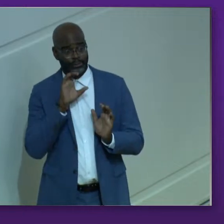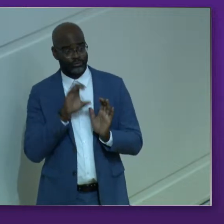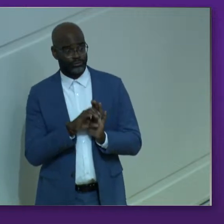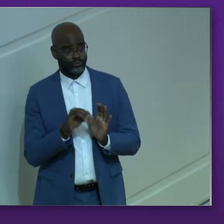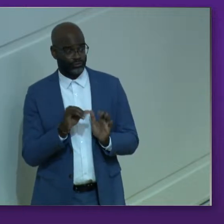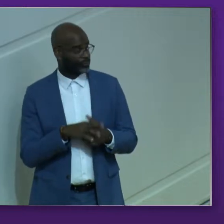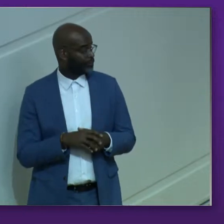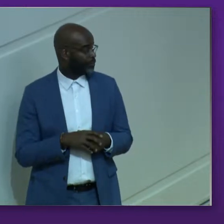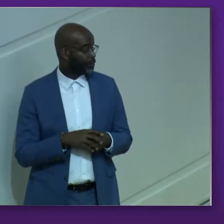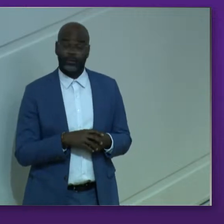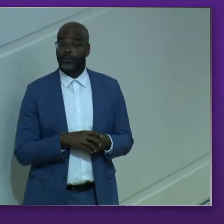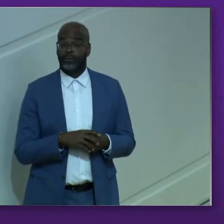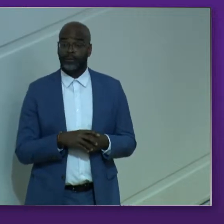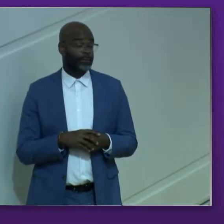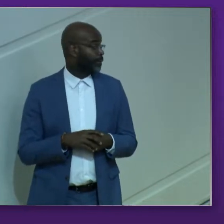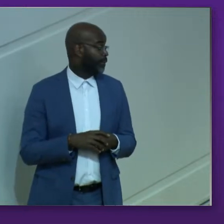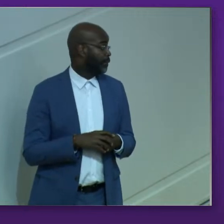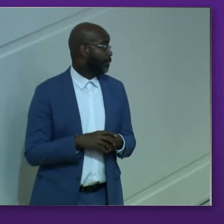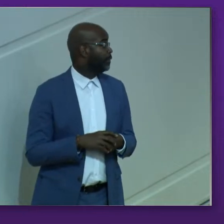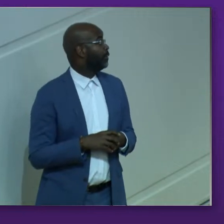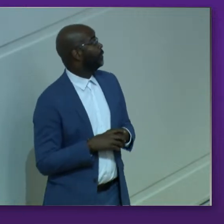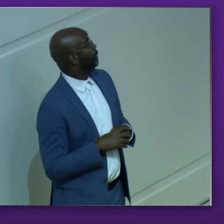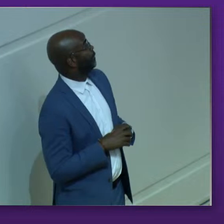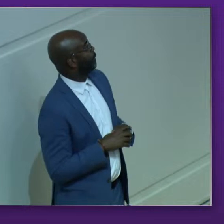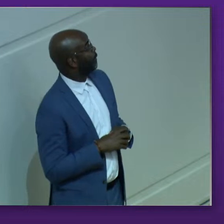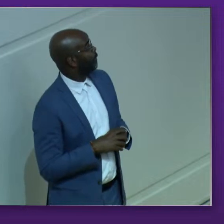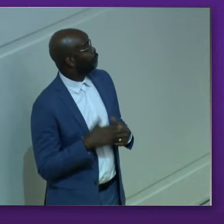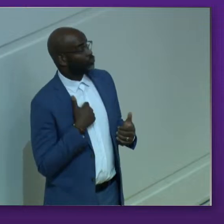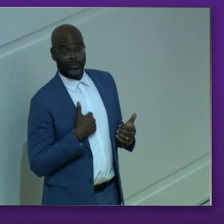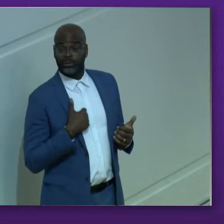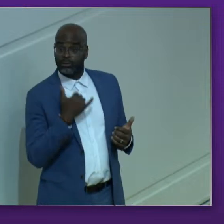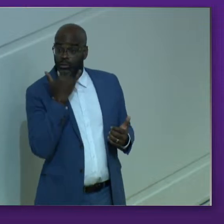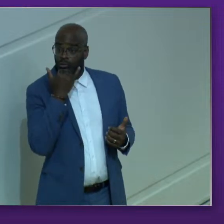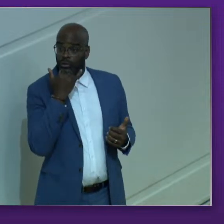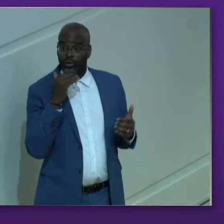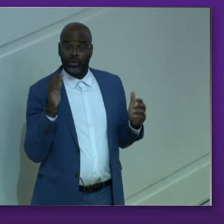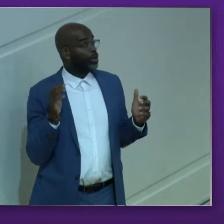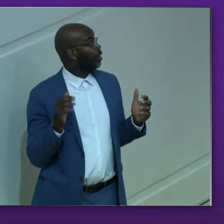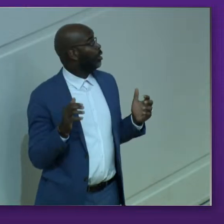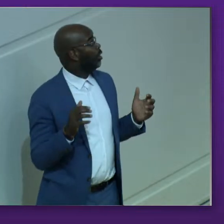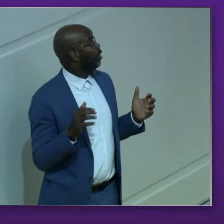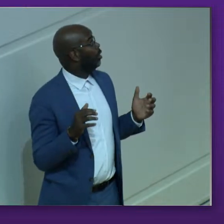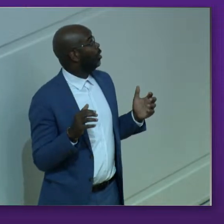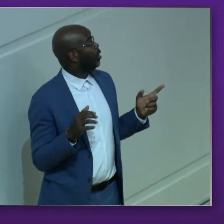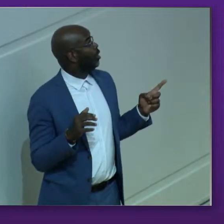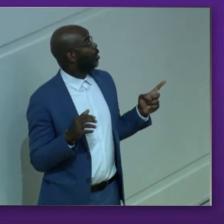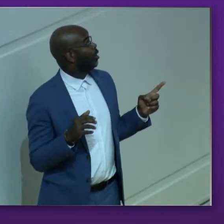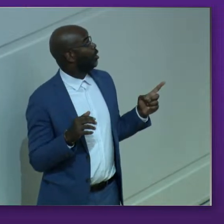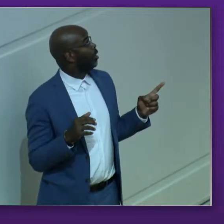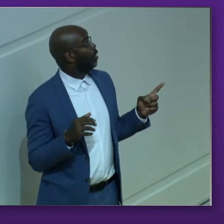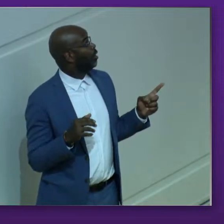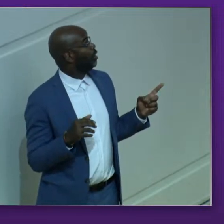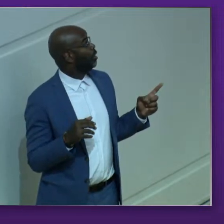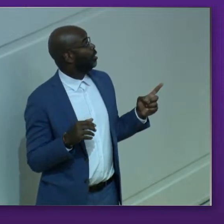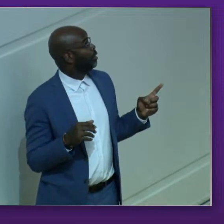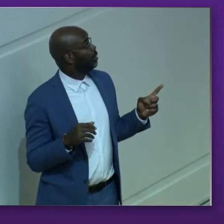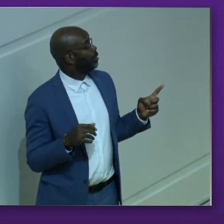TO THE STAGE AND RECEIVE YOUR CERTIFICATES REMAIN FOR ANOTHER